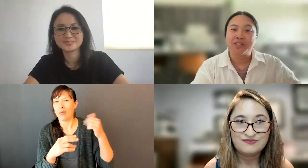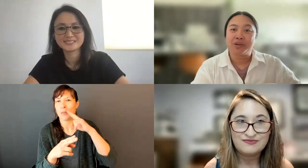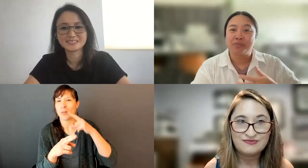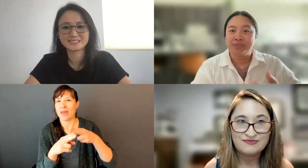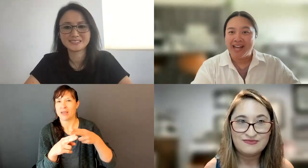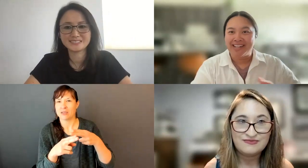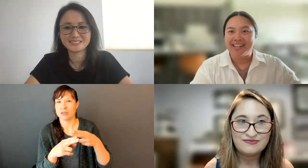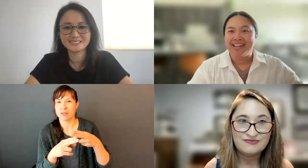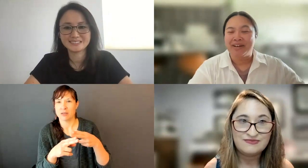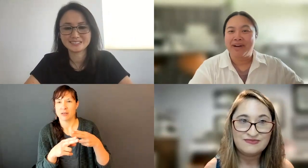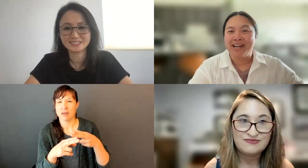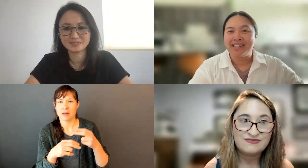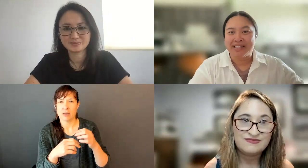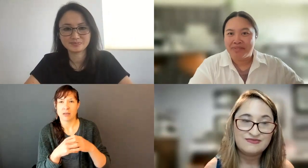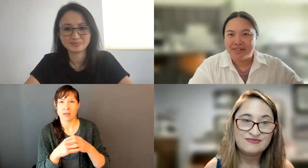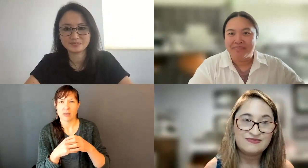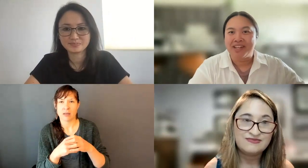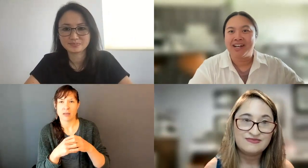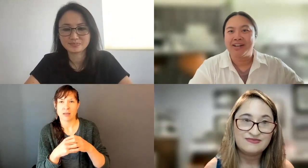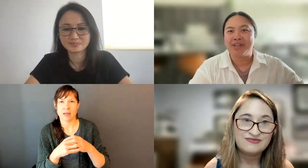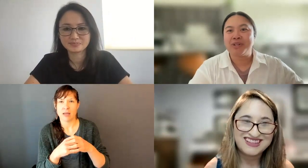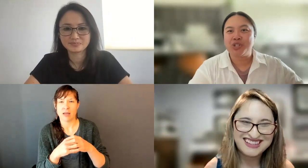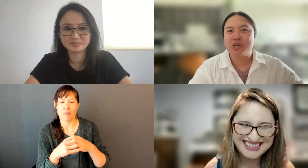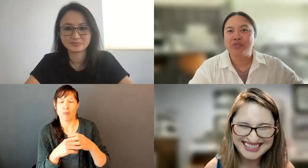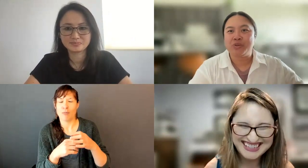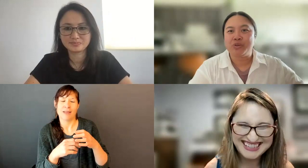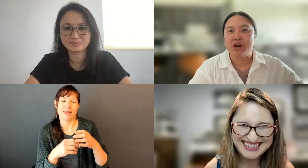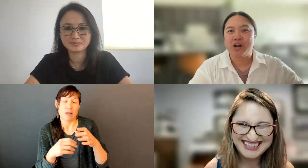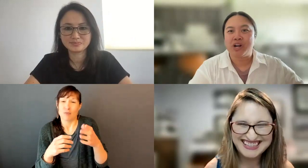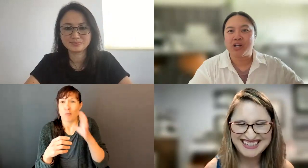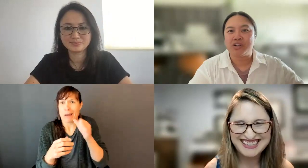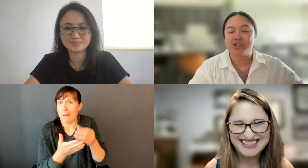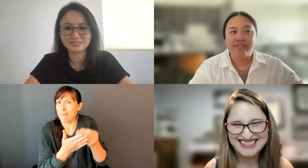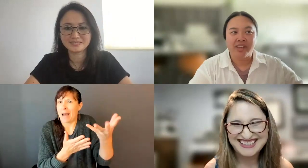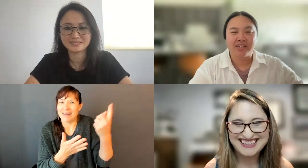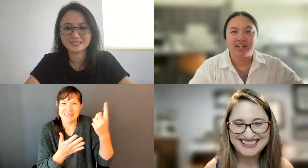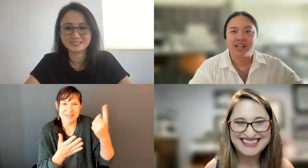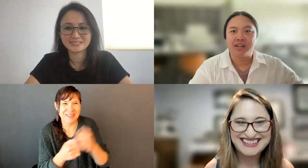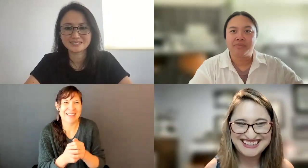but also buy. Buy something, especially if you are traveling